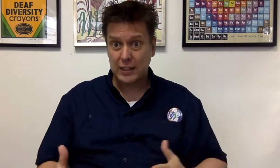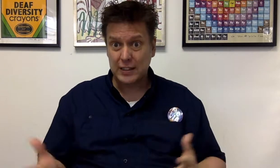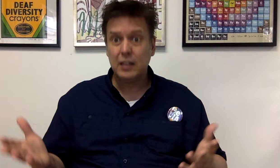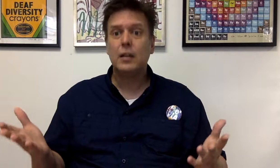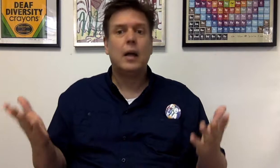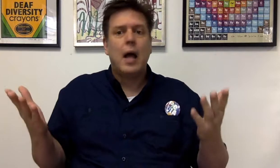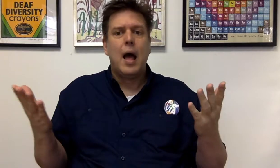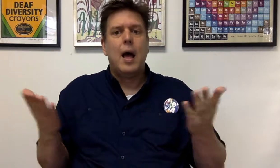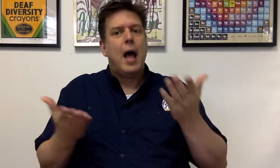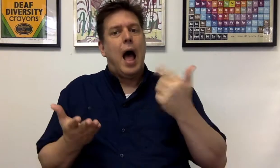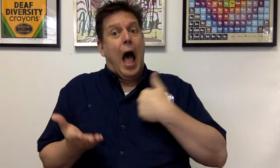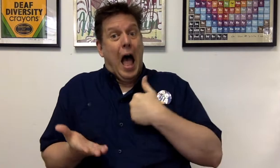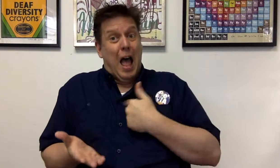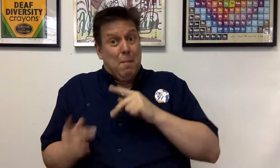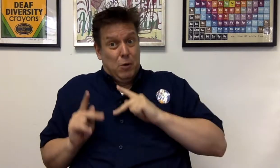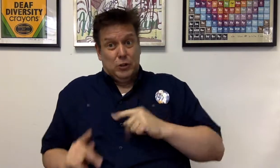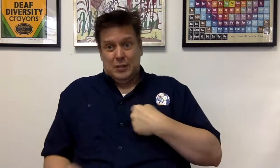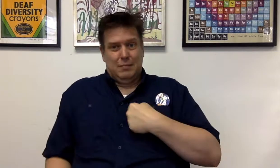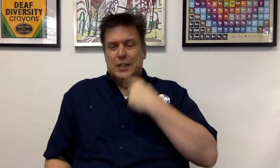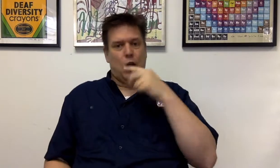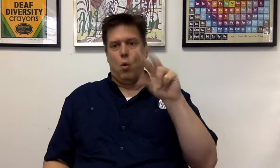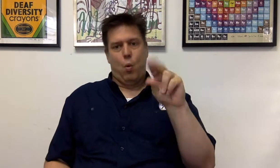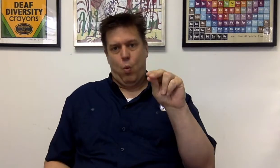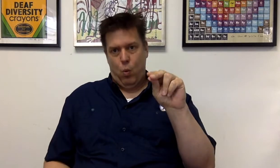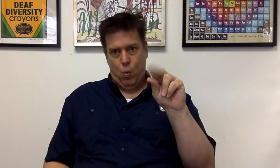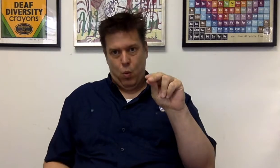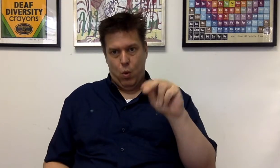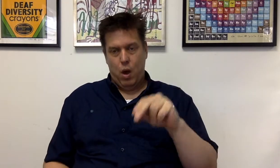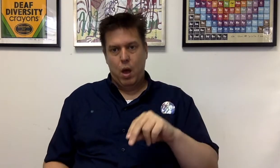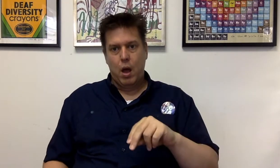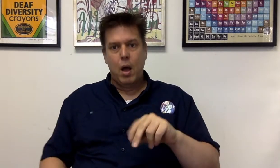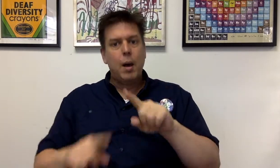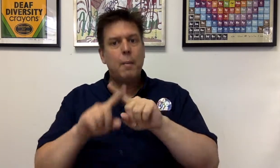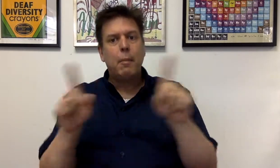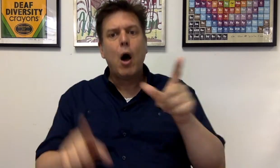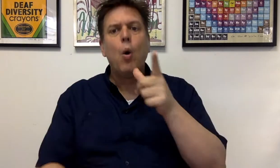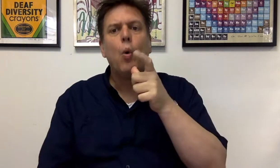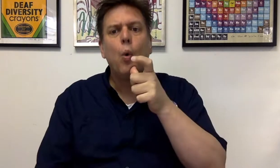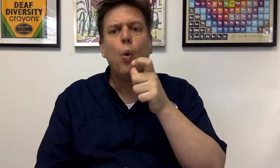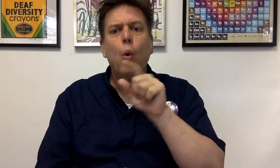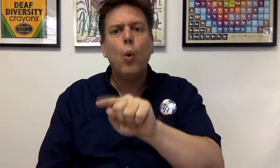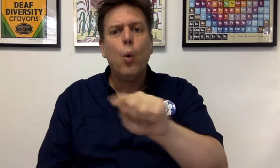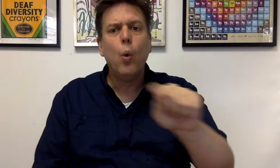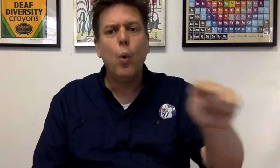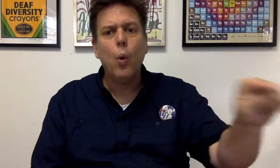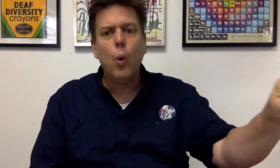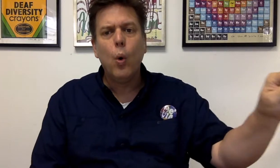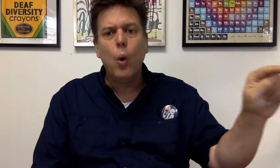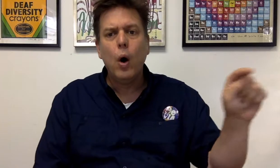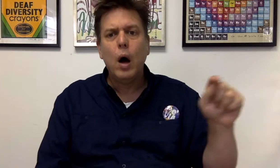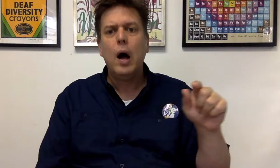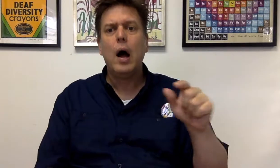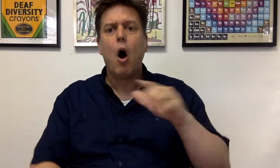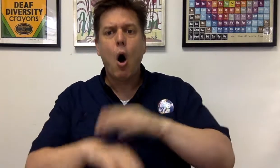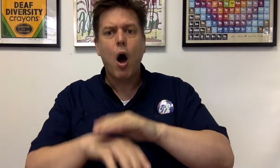you're an artist, I personally say that's not a good judge. It depends on who those